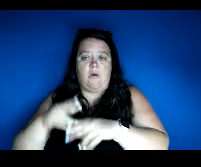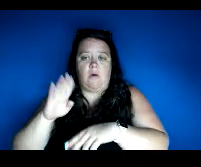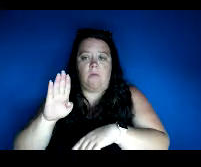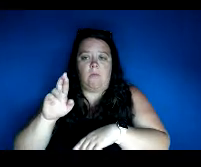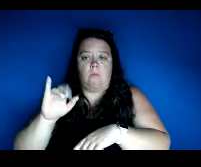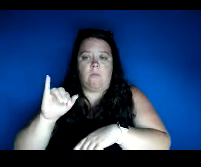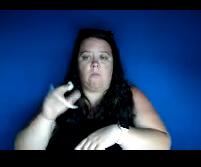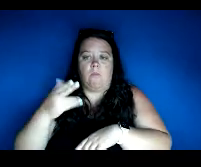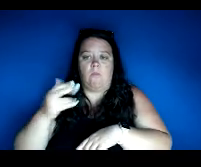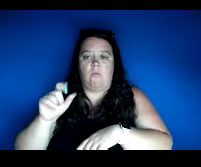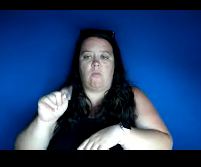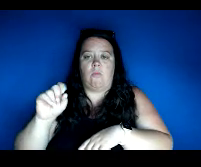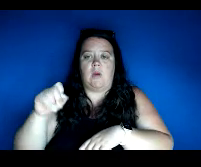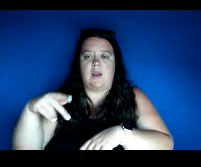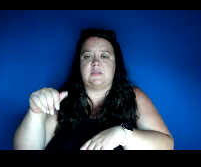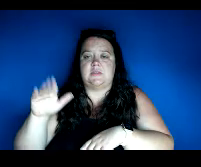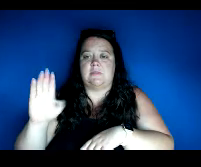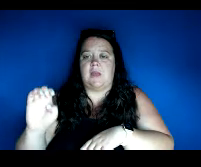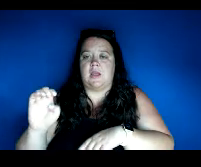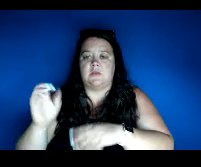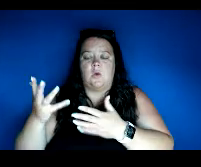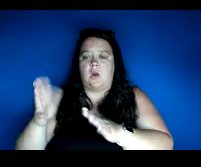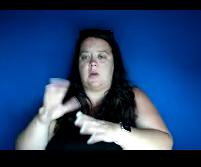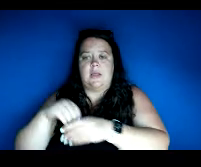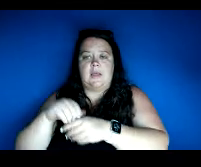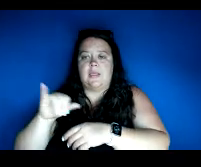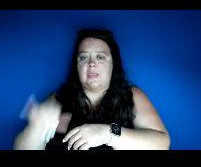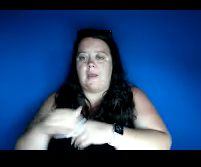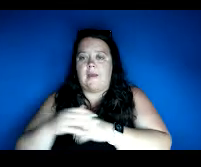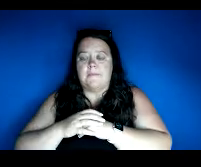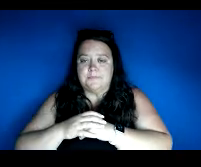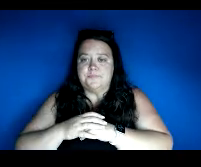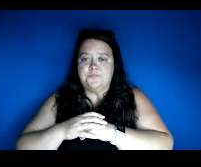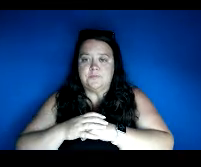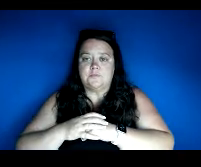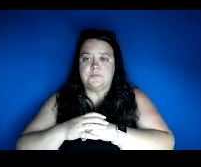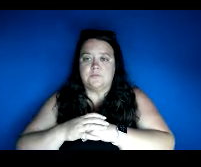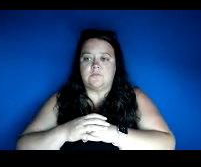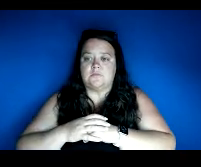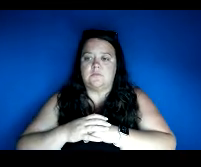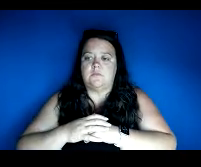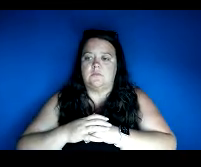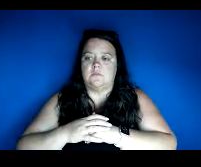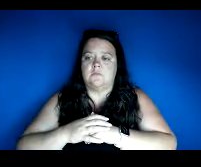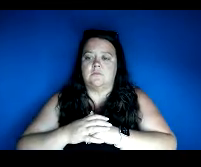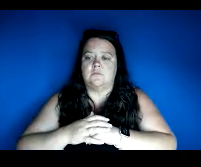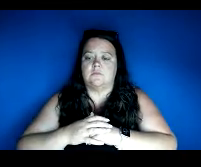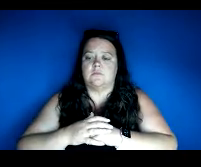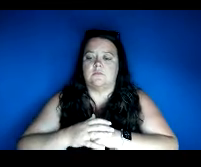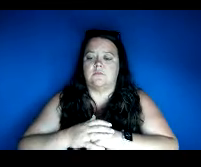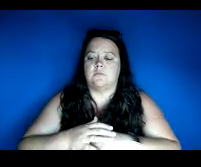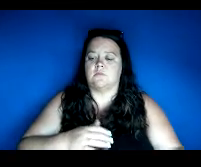And so, you know, you get your extended time, you take the test wherever you want to. But often, and I think in most cases,